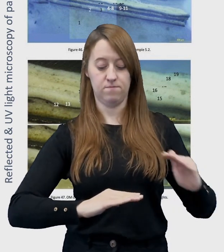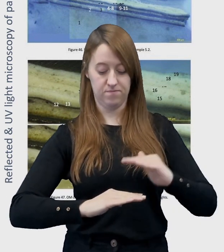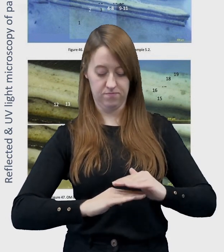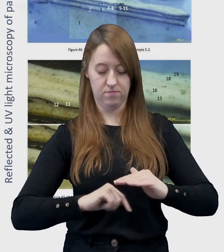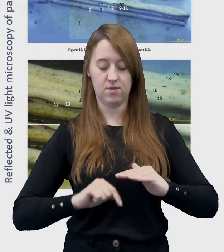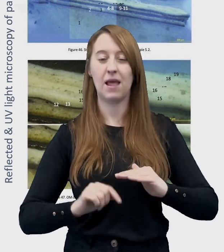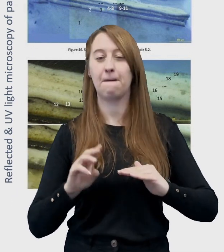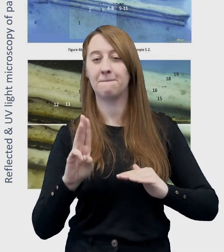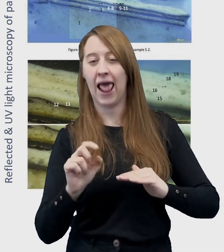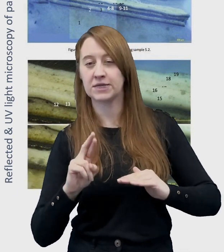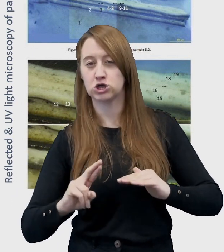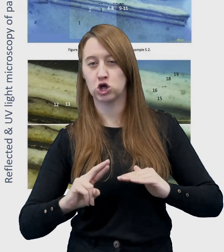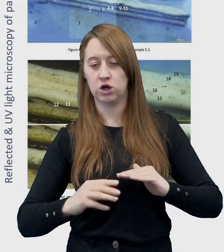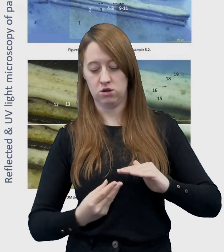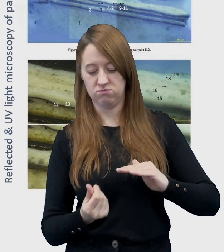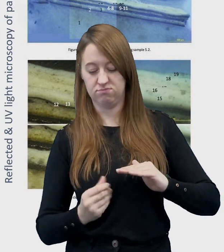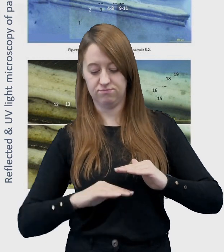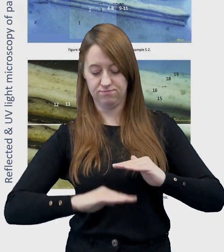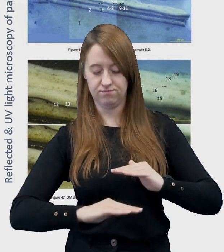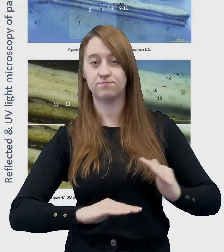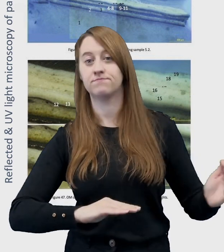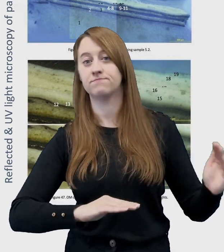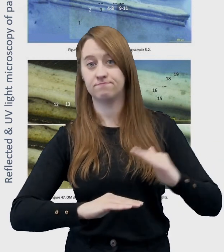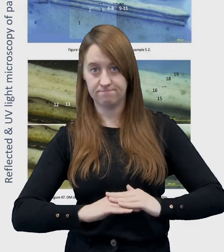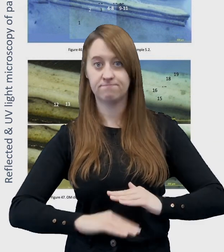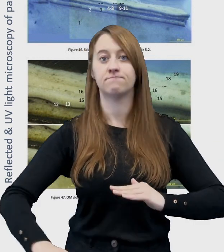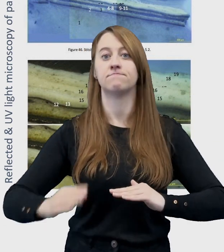afterwards which had a preparation layer.